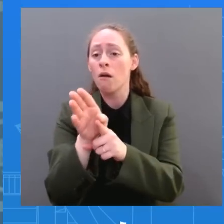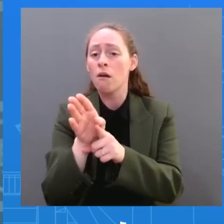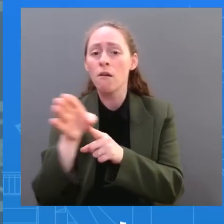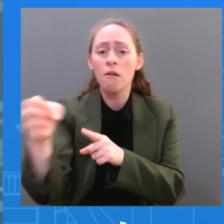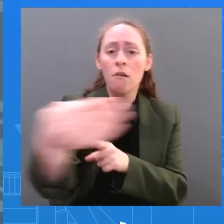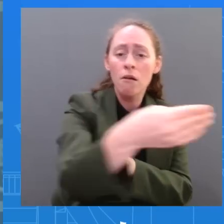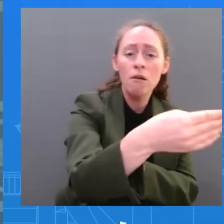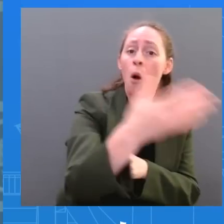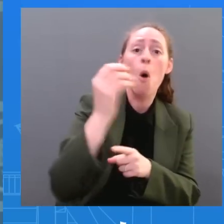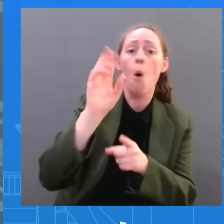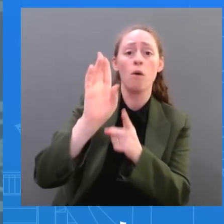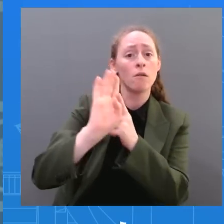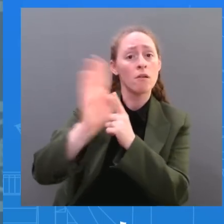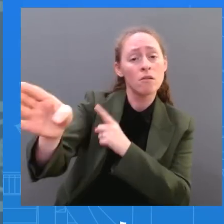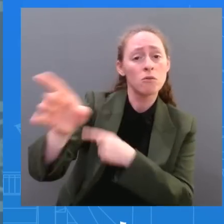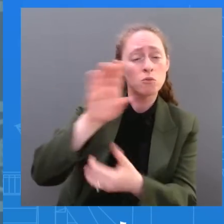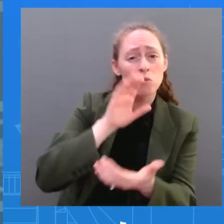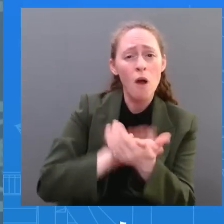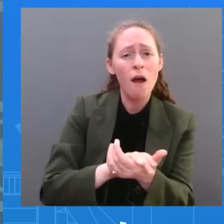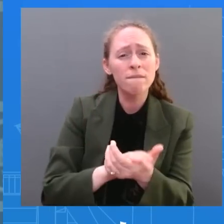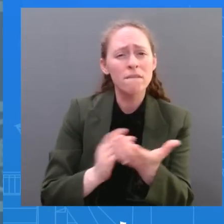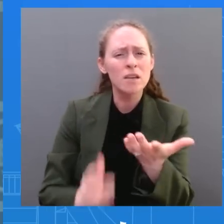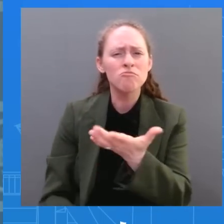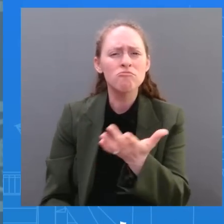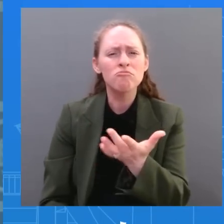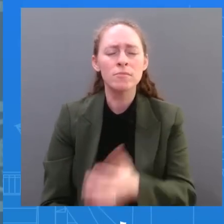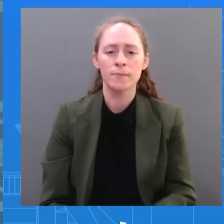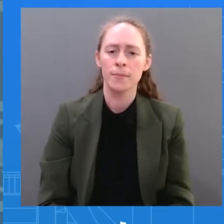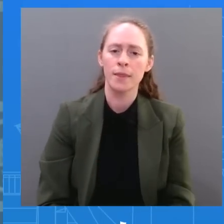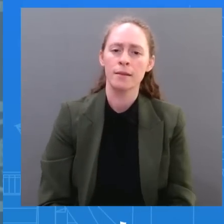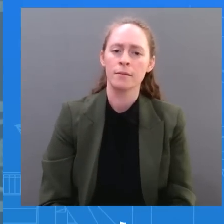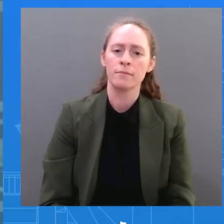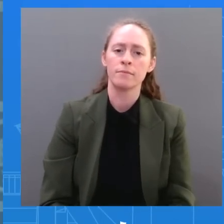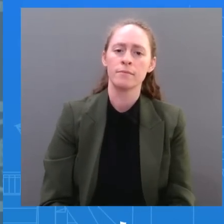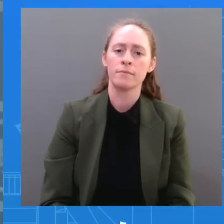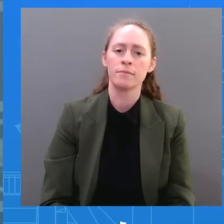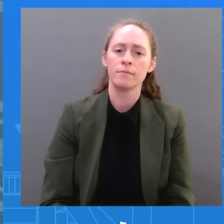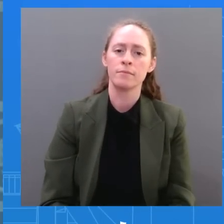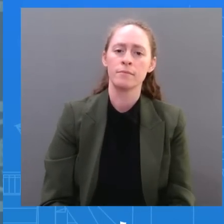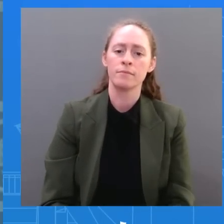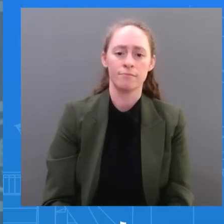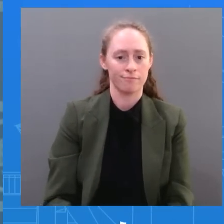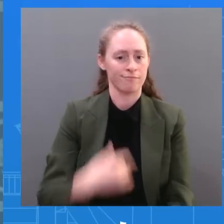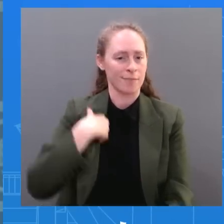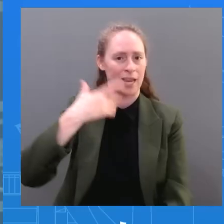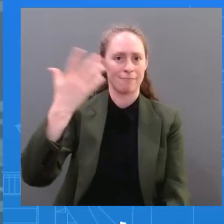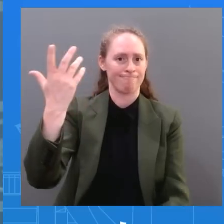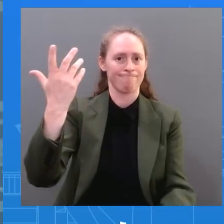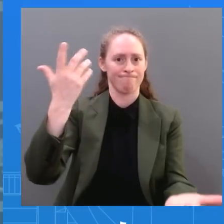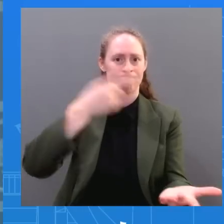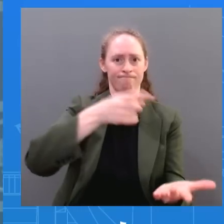I presume. It was out there in the press. And it is a deeply personal letter. As you know, this President is --